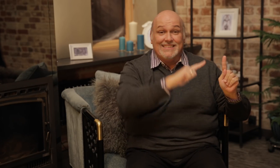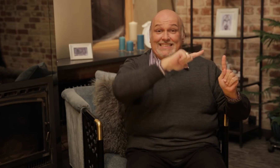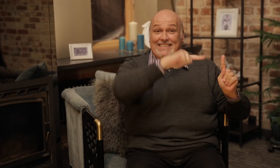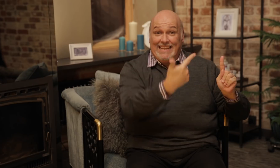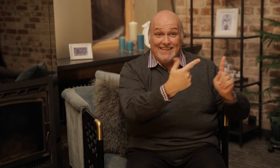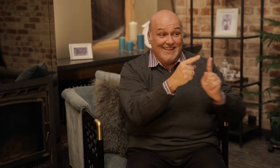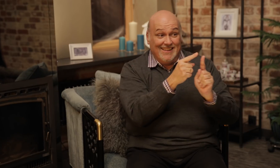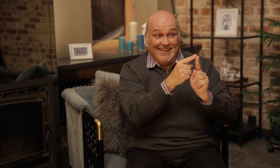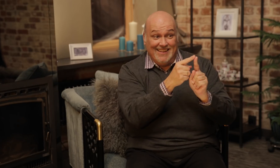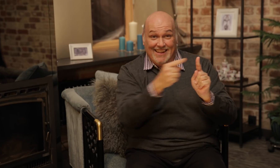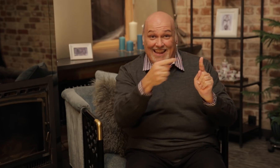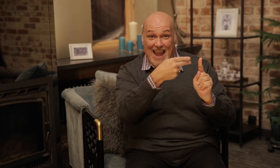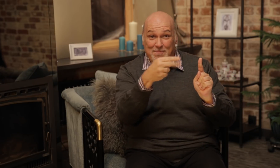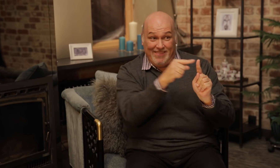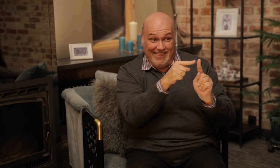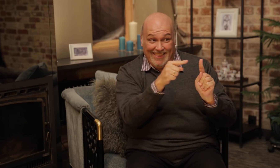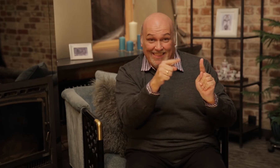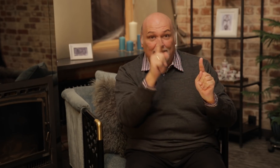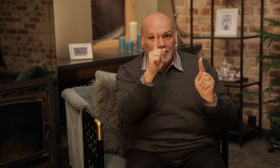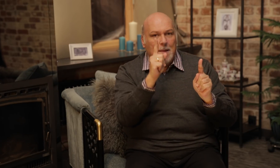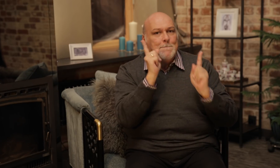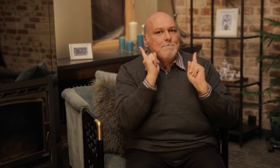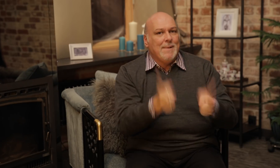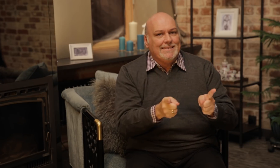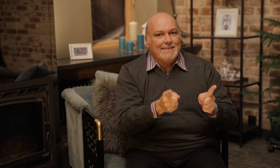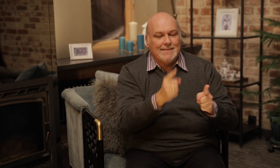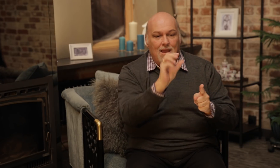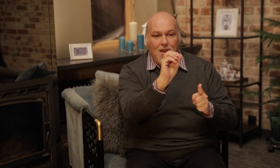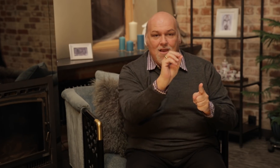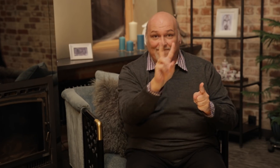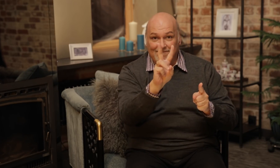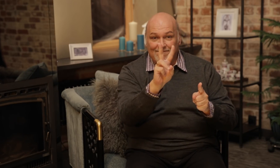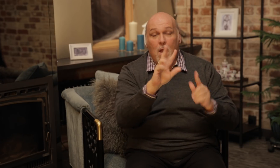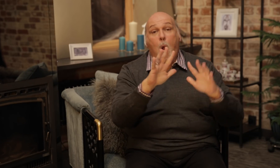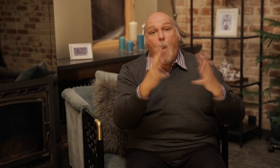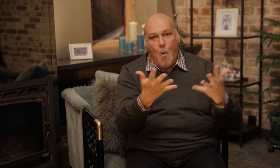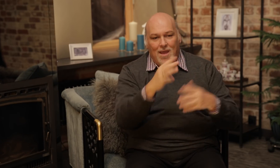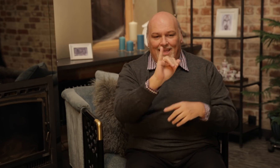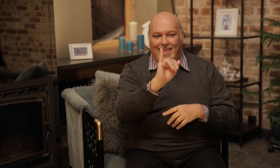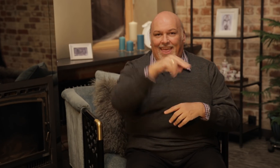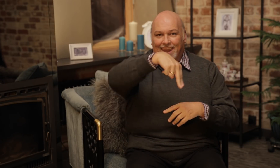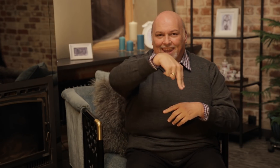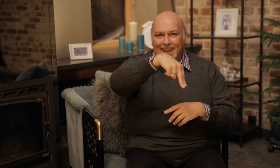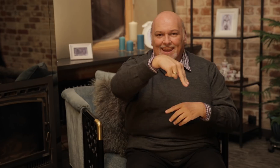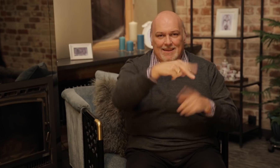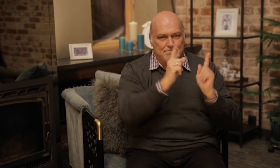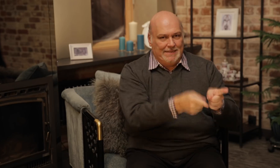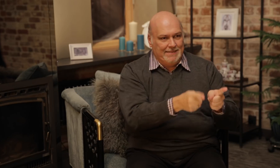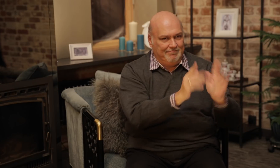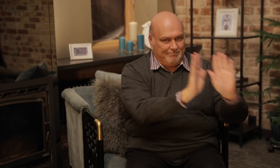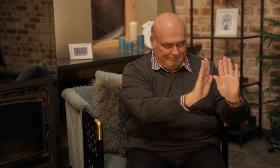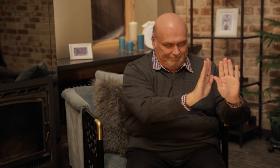but their last name must end with either "ov" or "in".